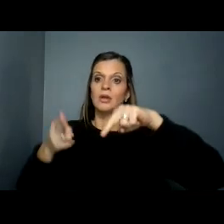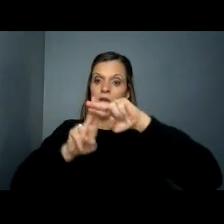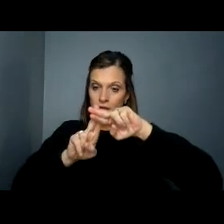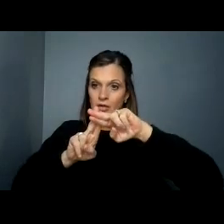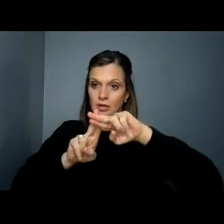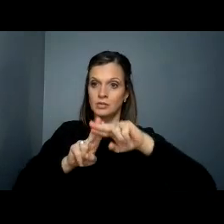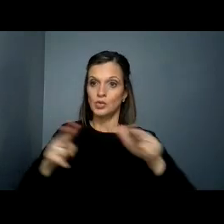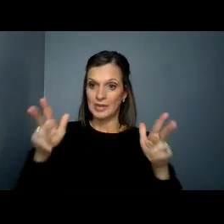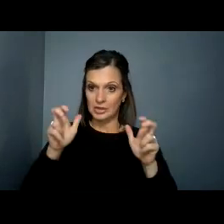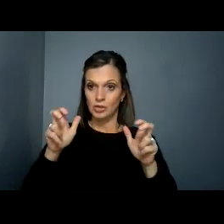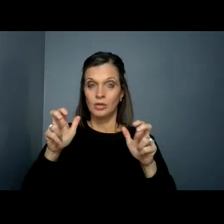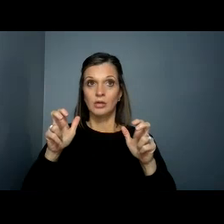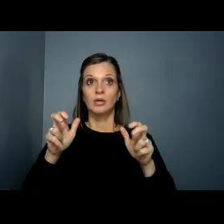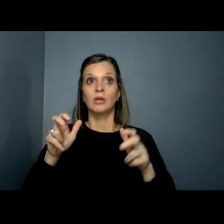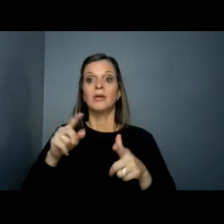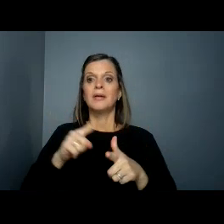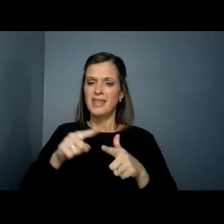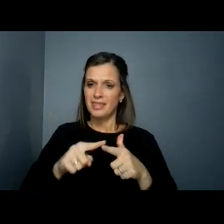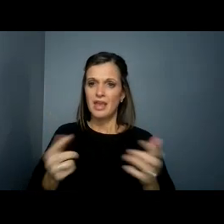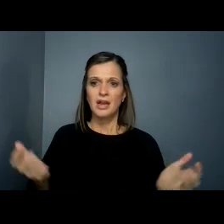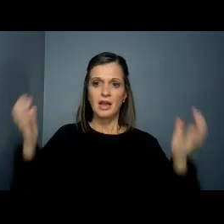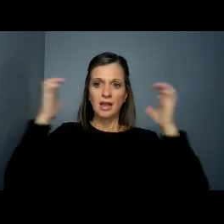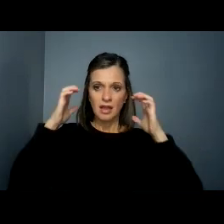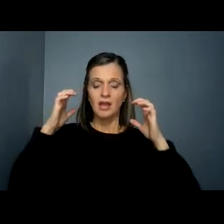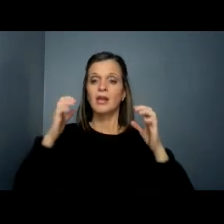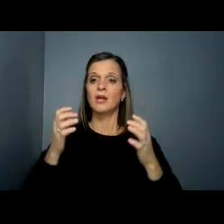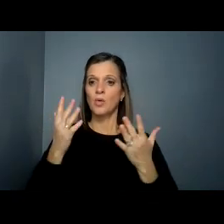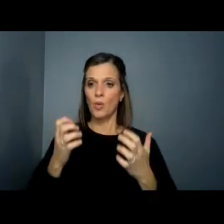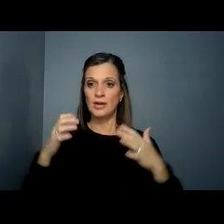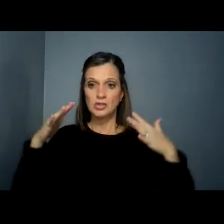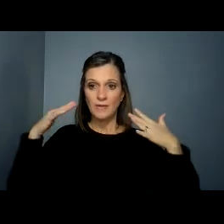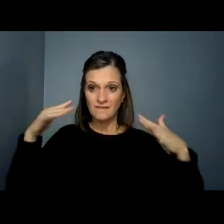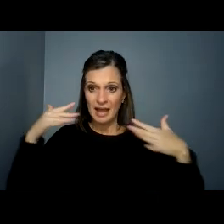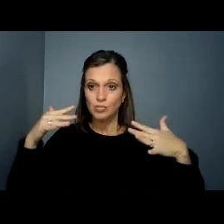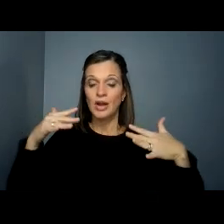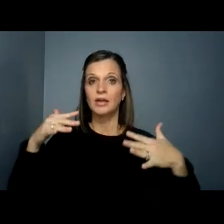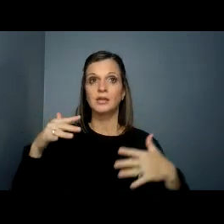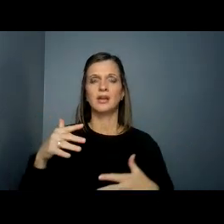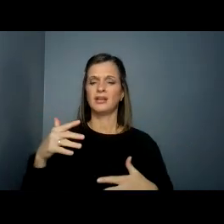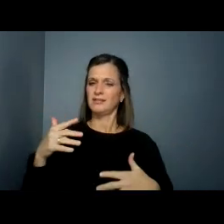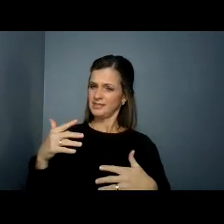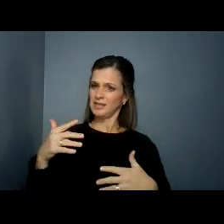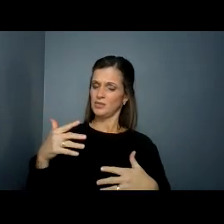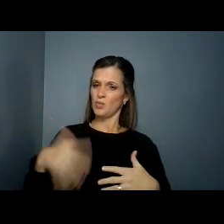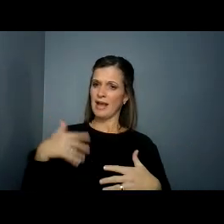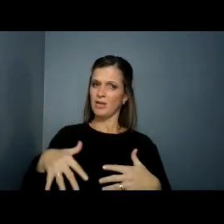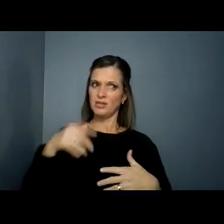then I put the vibrator on and darn, I'll be I've got hearing within normal limits.